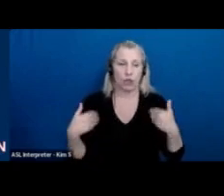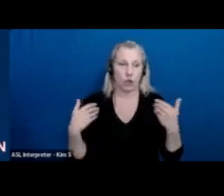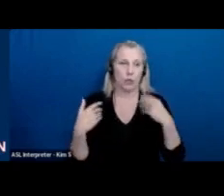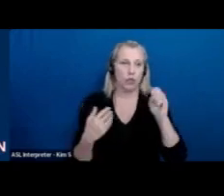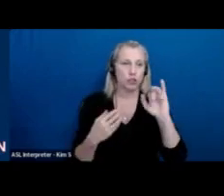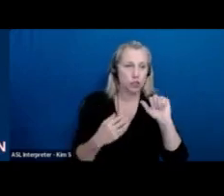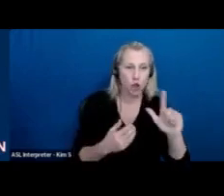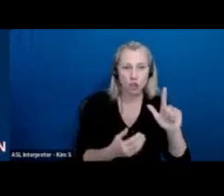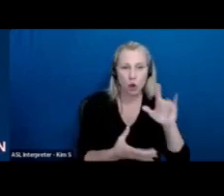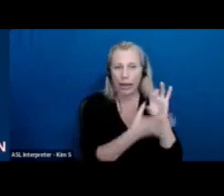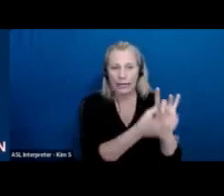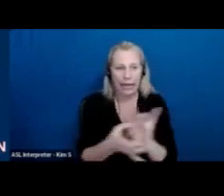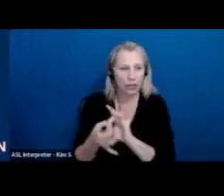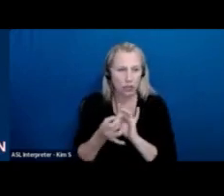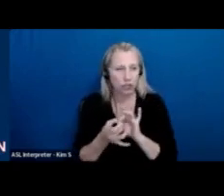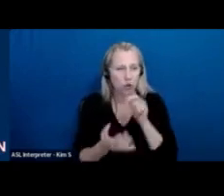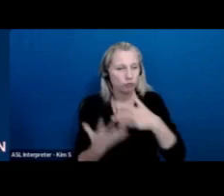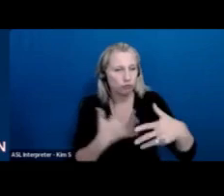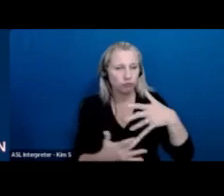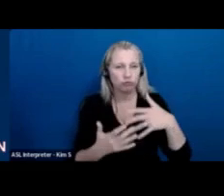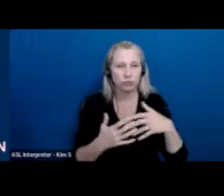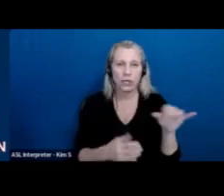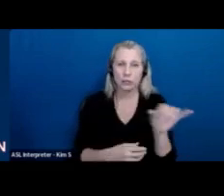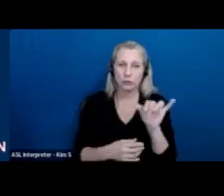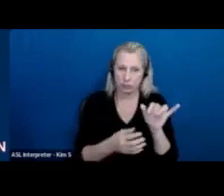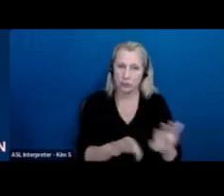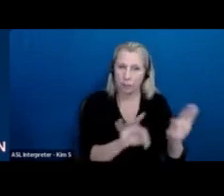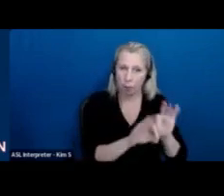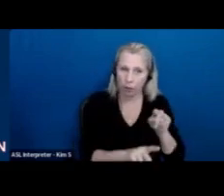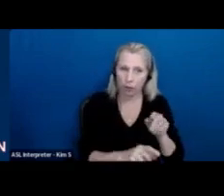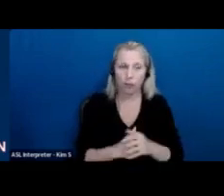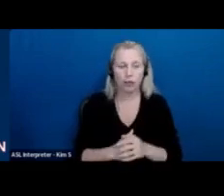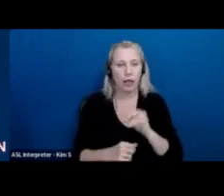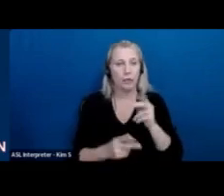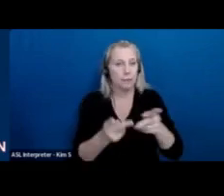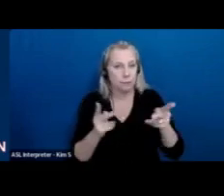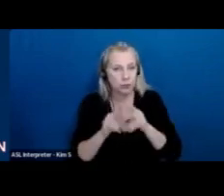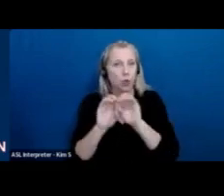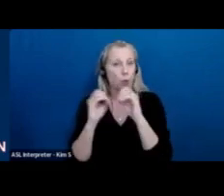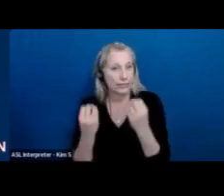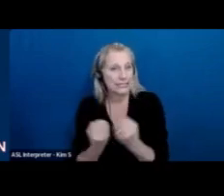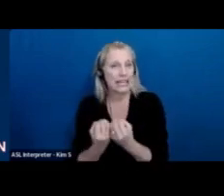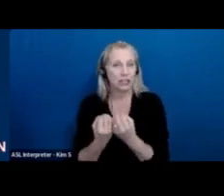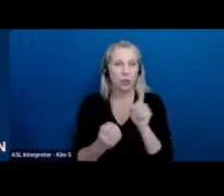are really, really important. As well as the institutions and organizations, they go to every